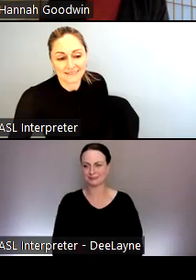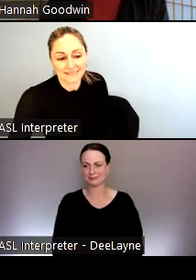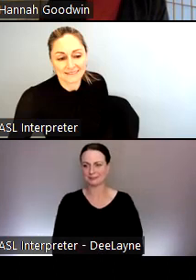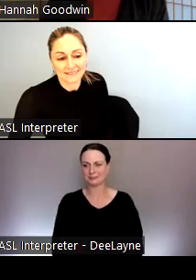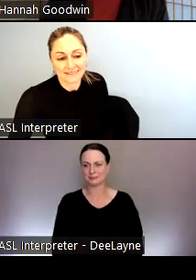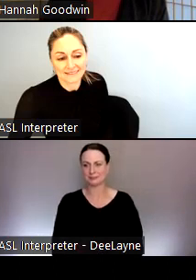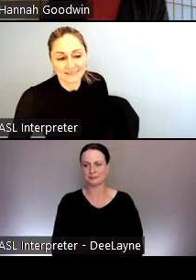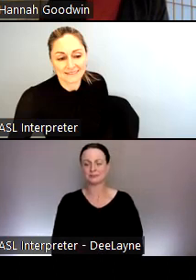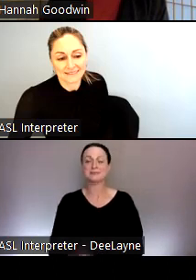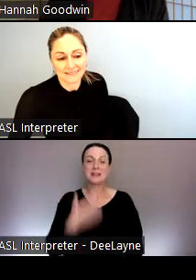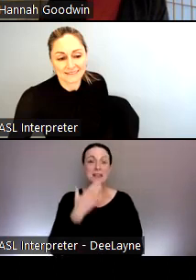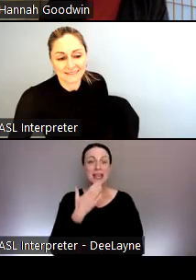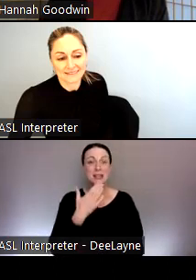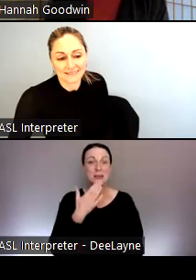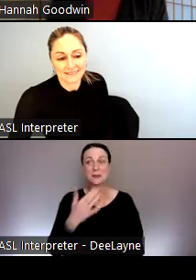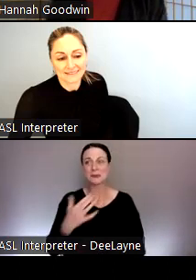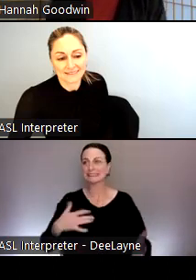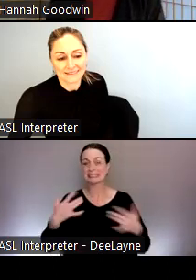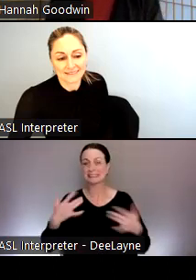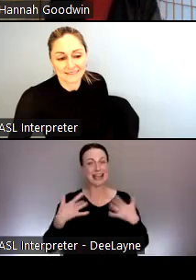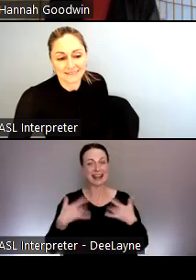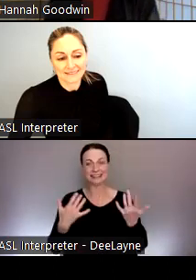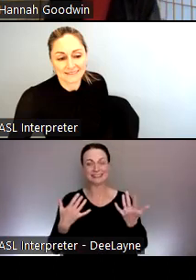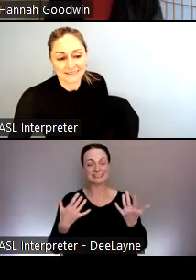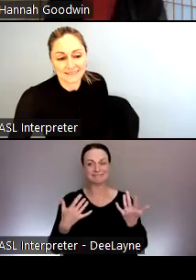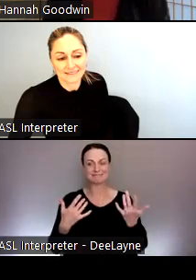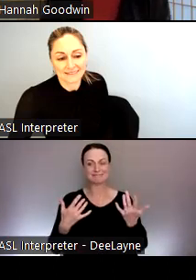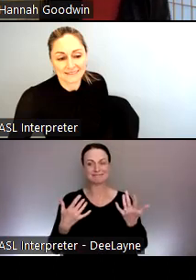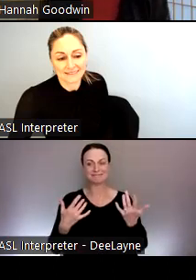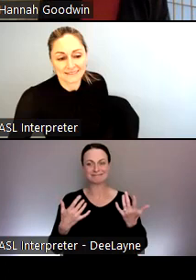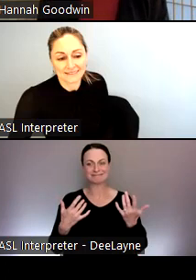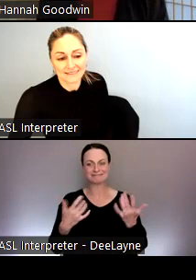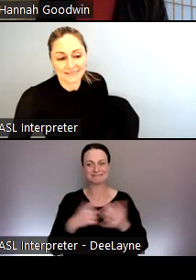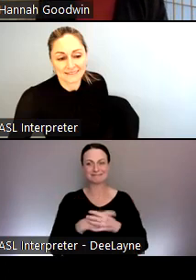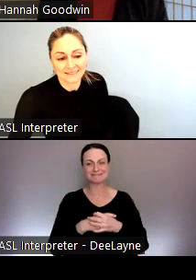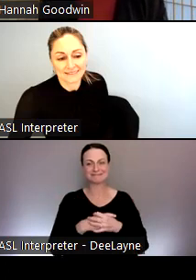Thank you, everybody. I'm excited that everyone came